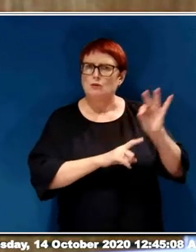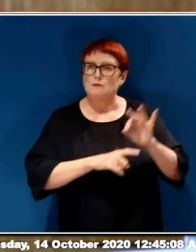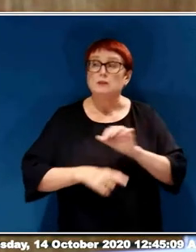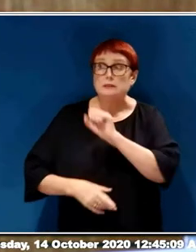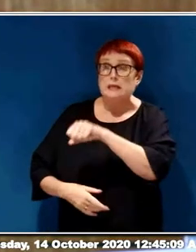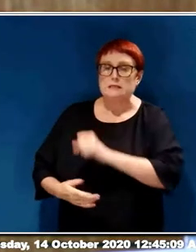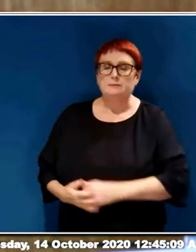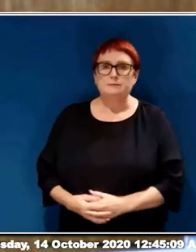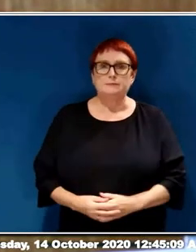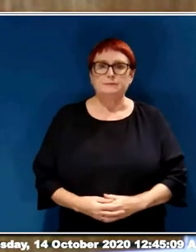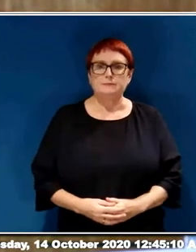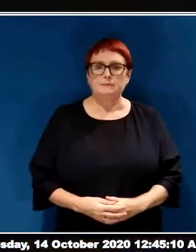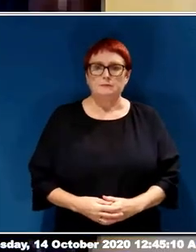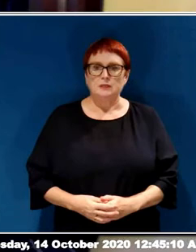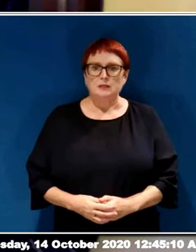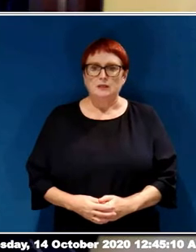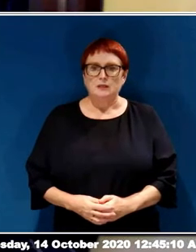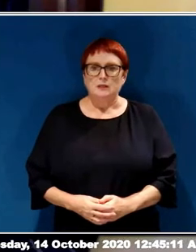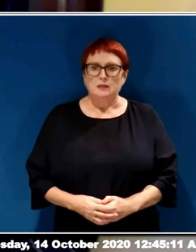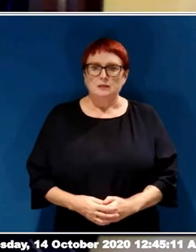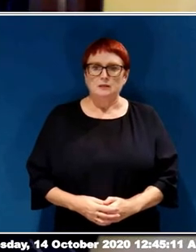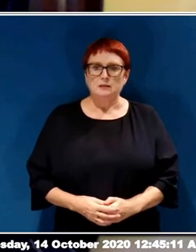No, no, carry on. Carry on.